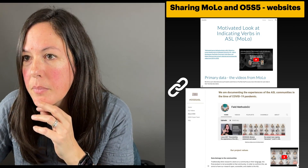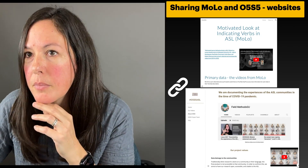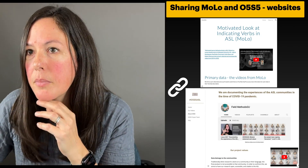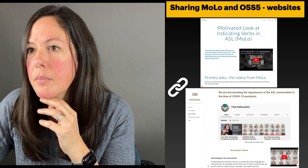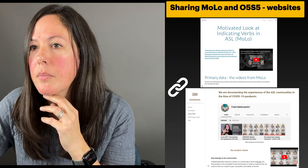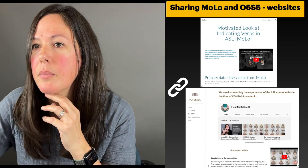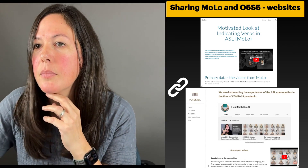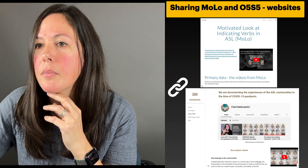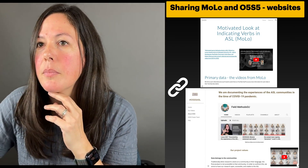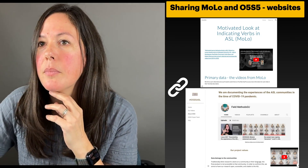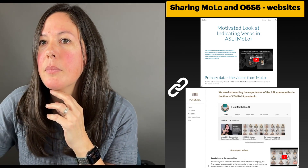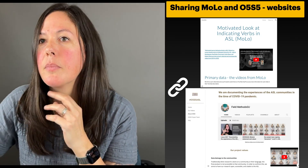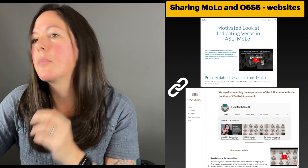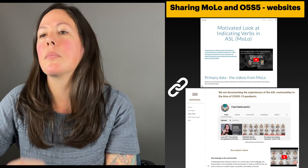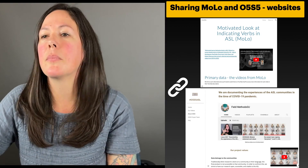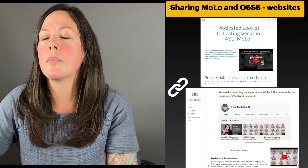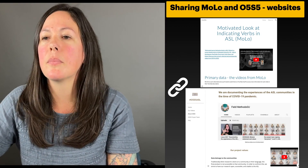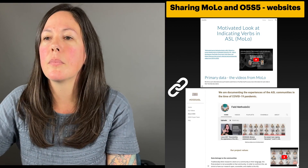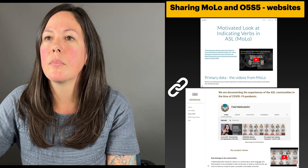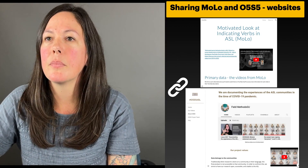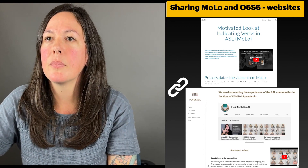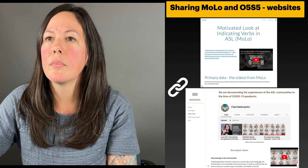up